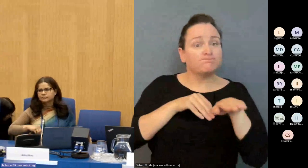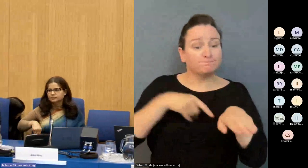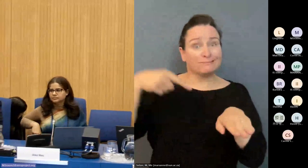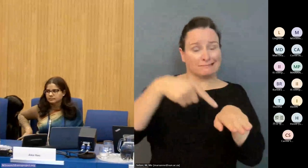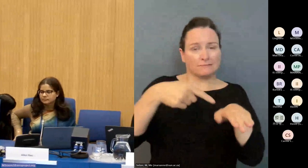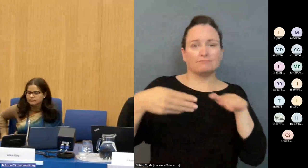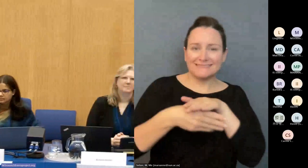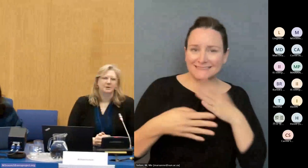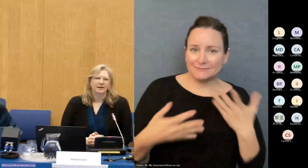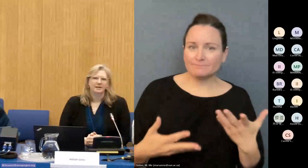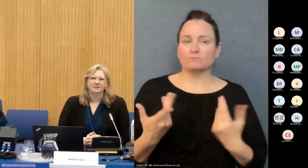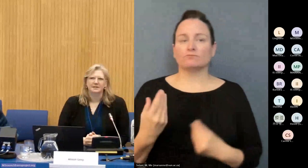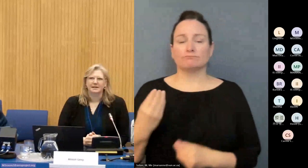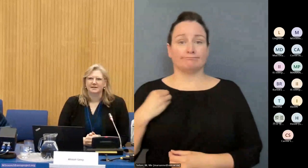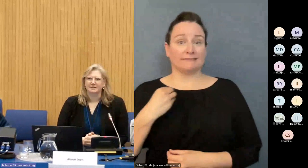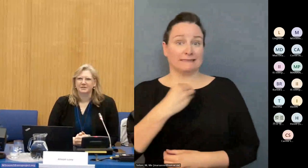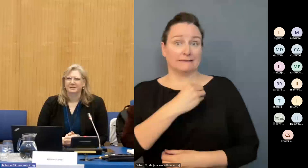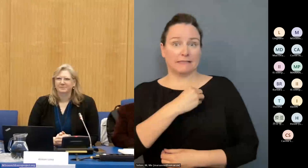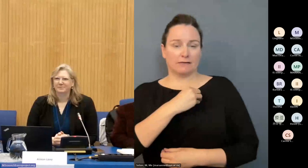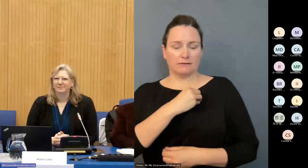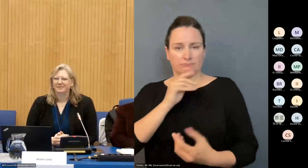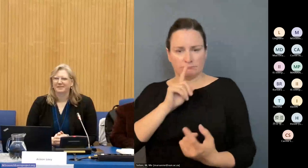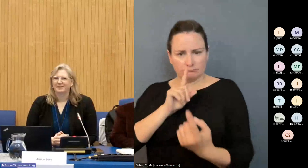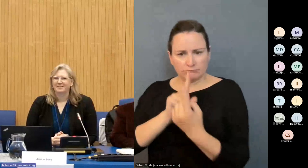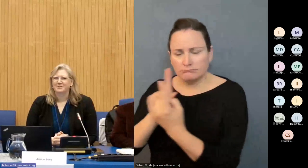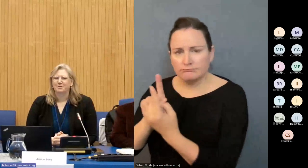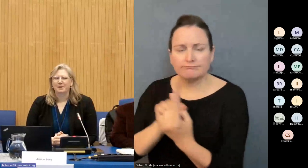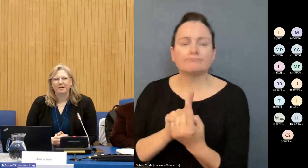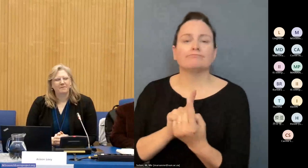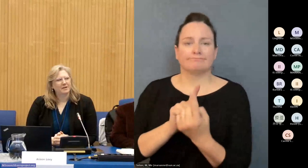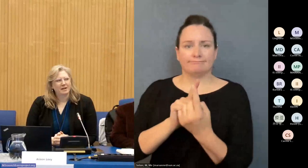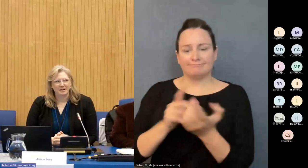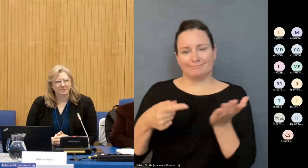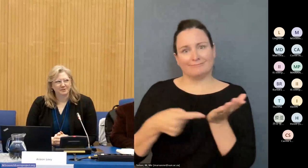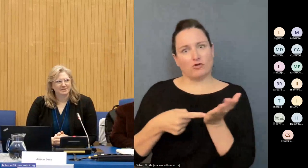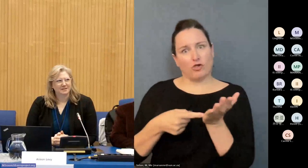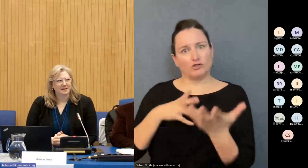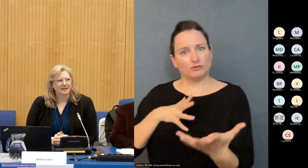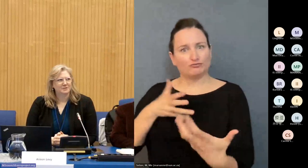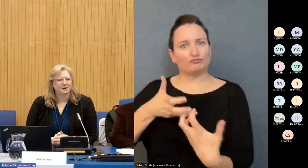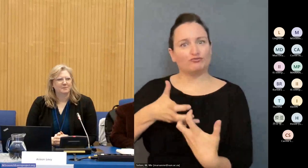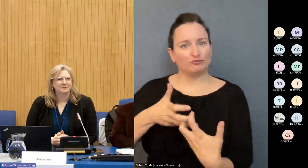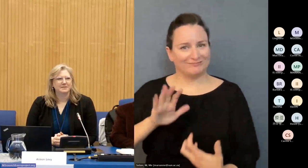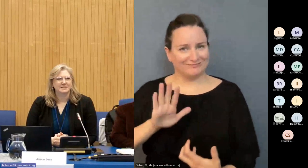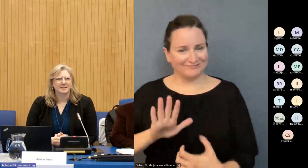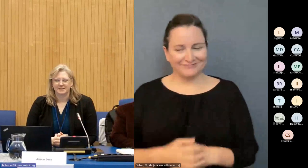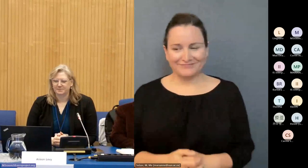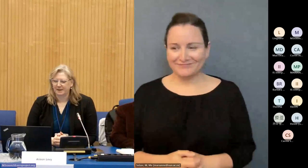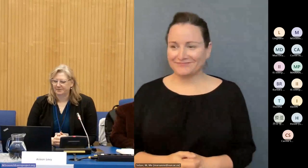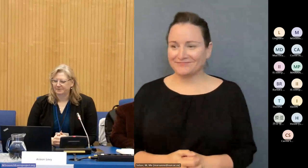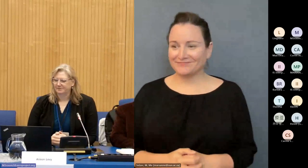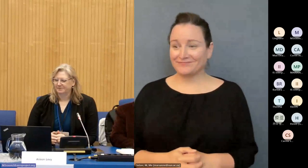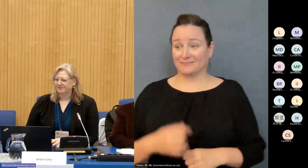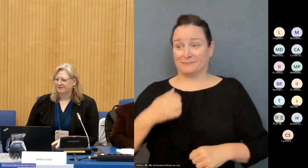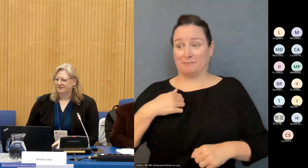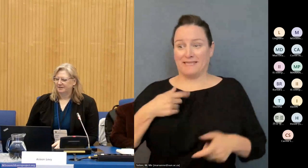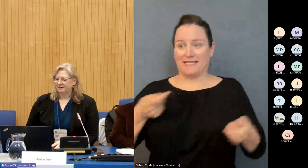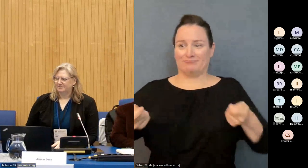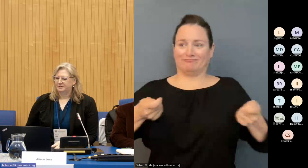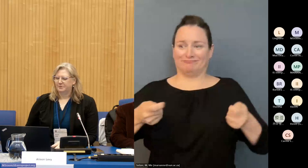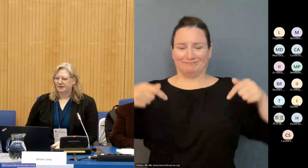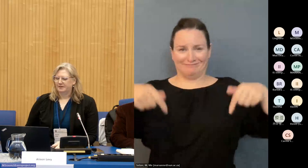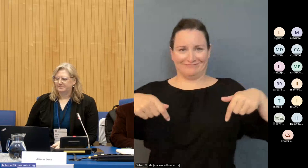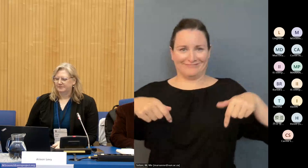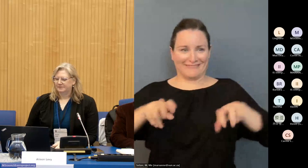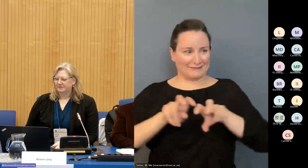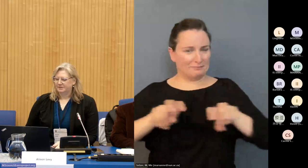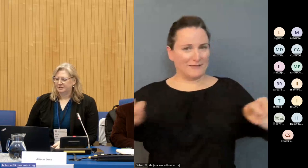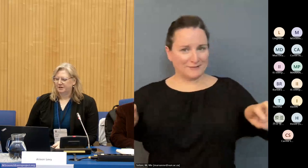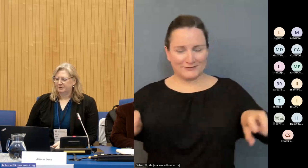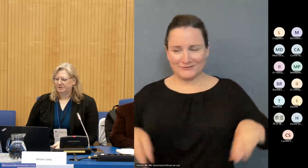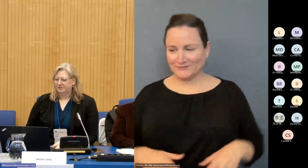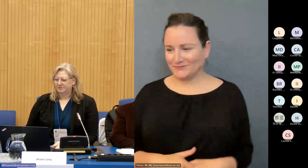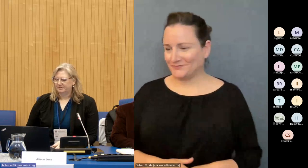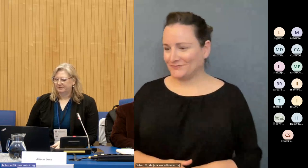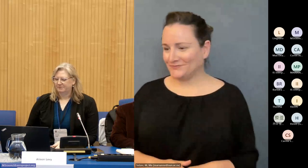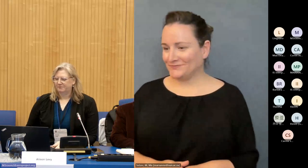information communication technology. And annotate help facilitate this panel, to help share with you